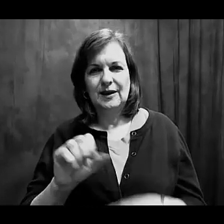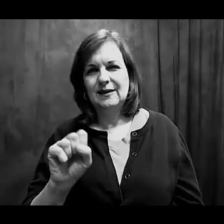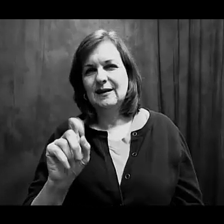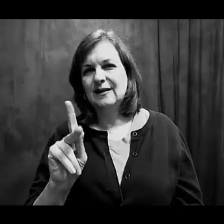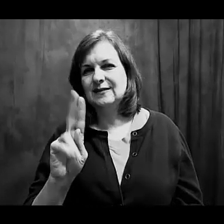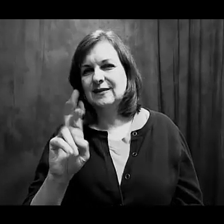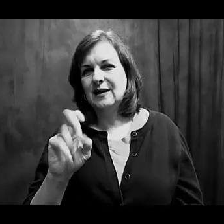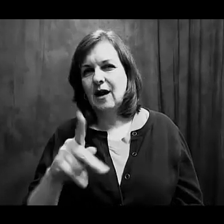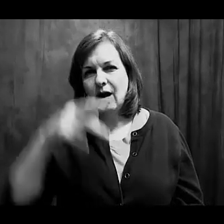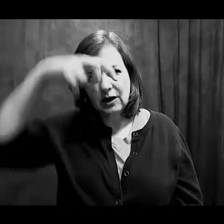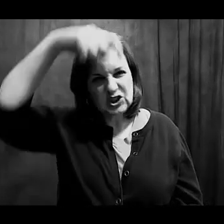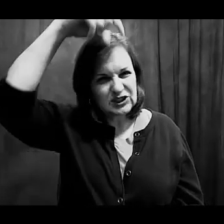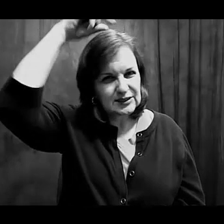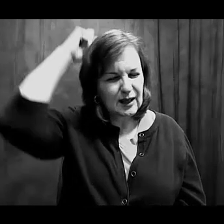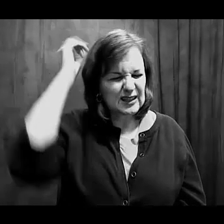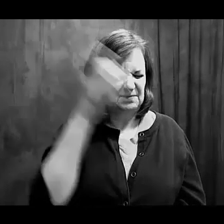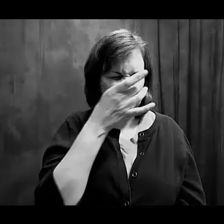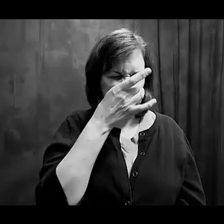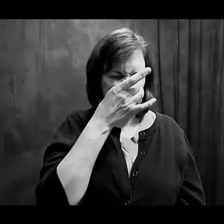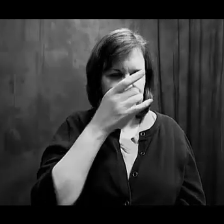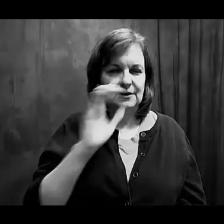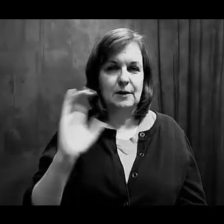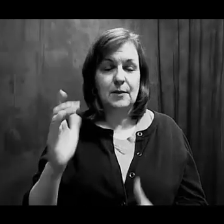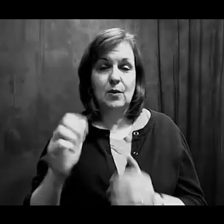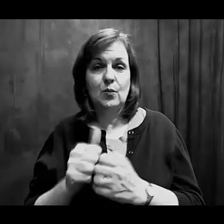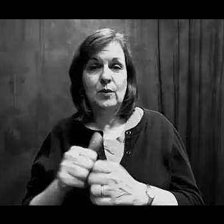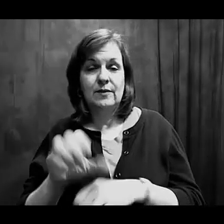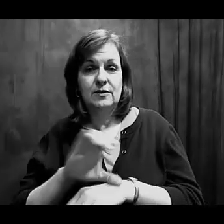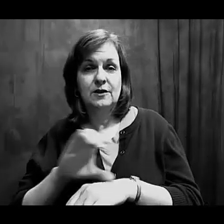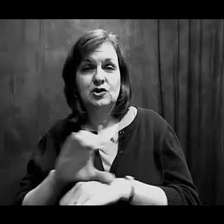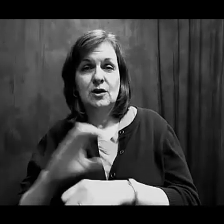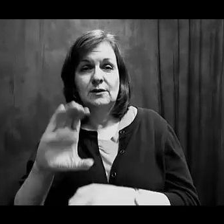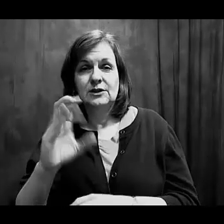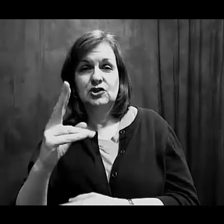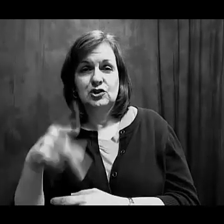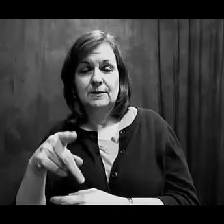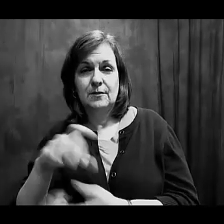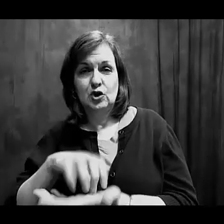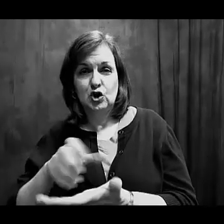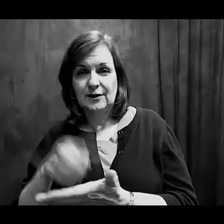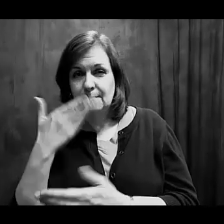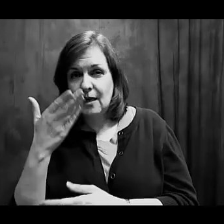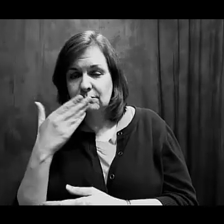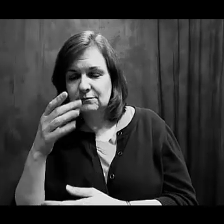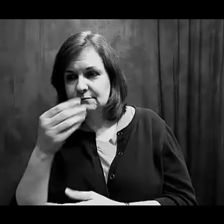vs. chocolate chip cookies